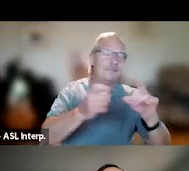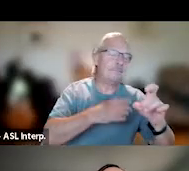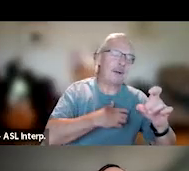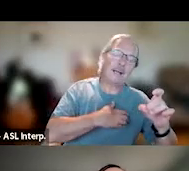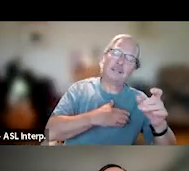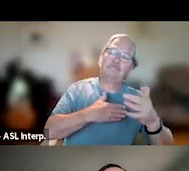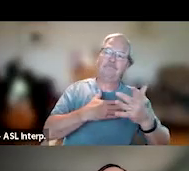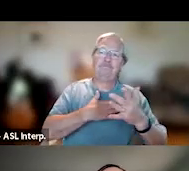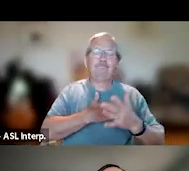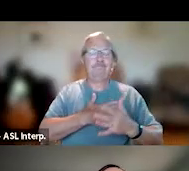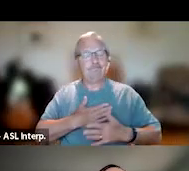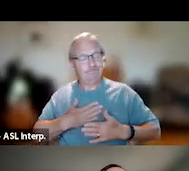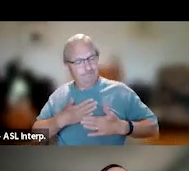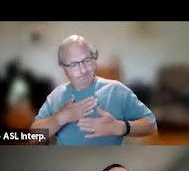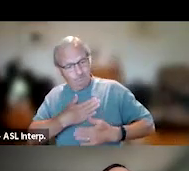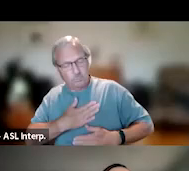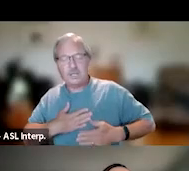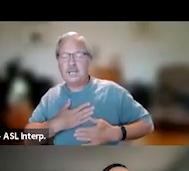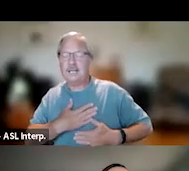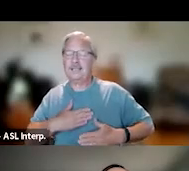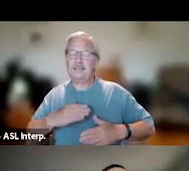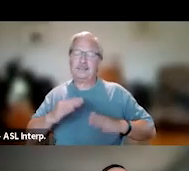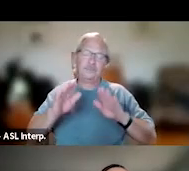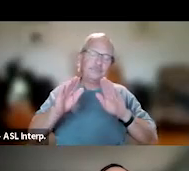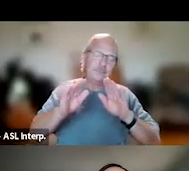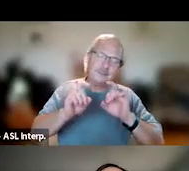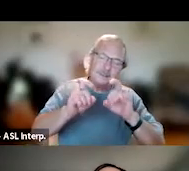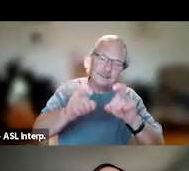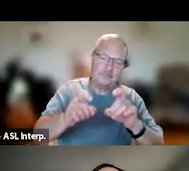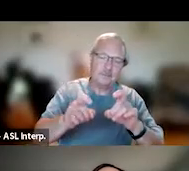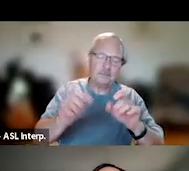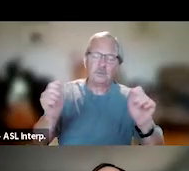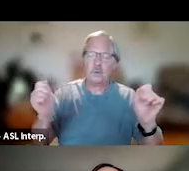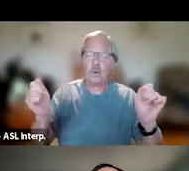my appreciation for all the work that each and every one of you do.